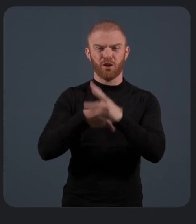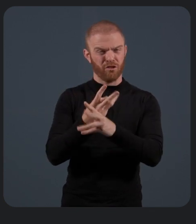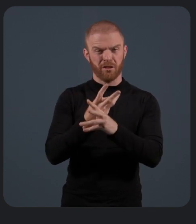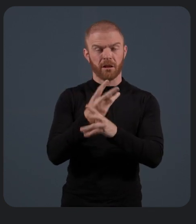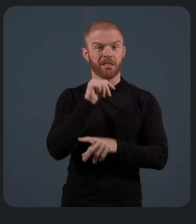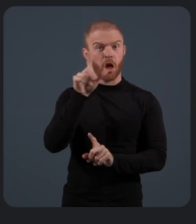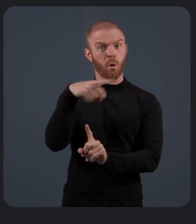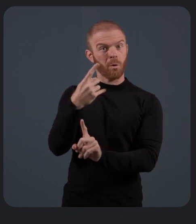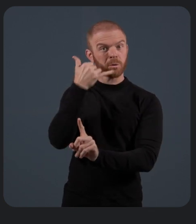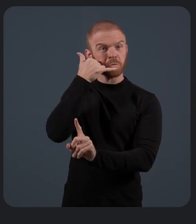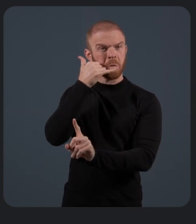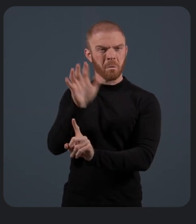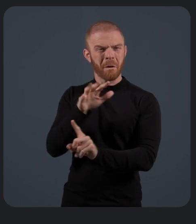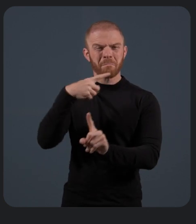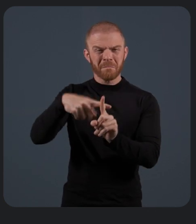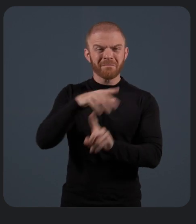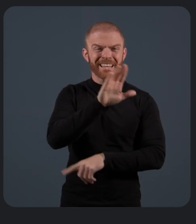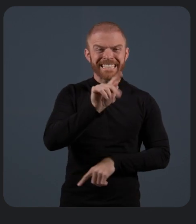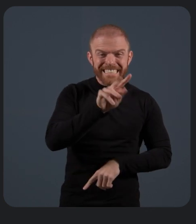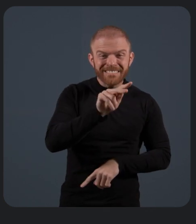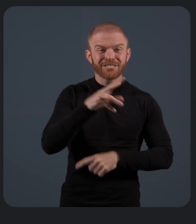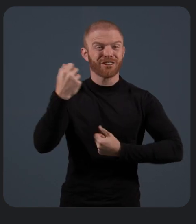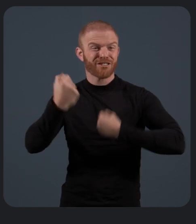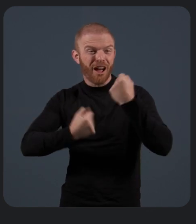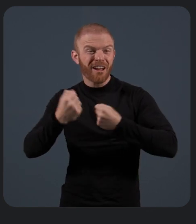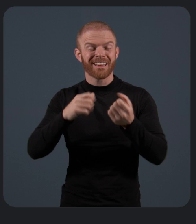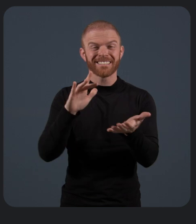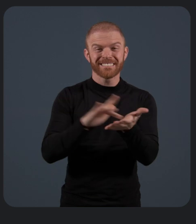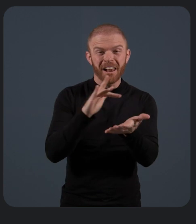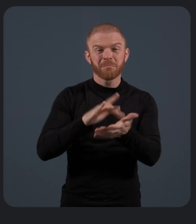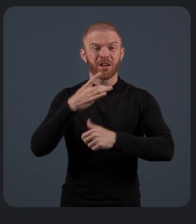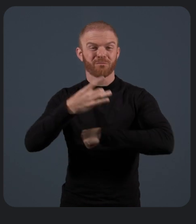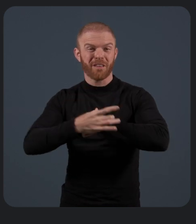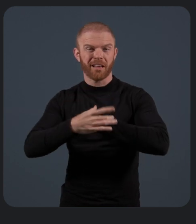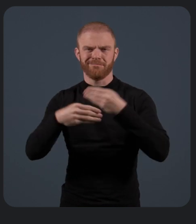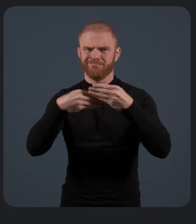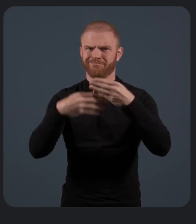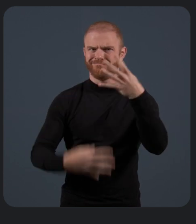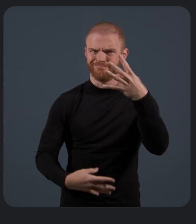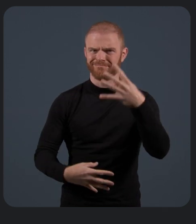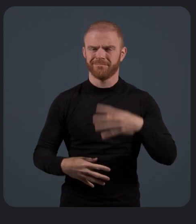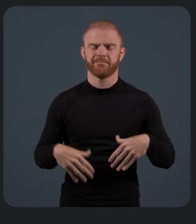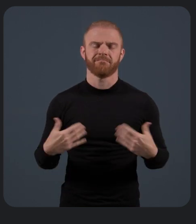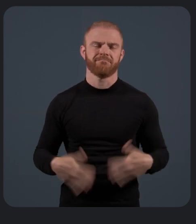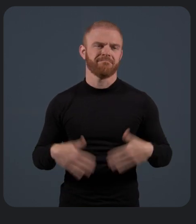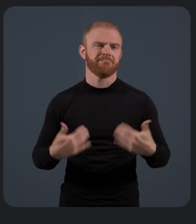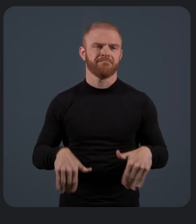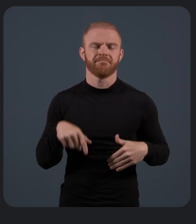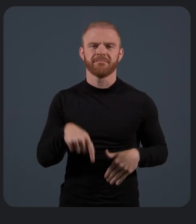not only on their phones, but their TVs, cars, tablets, watches, and more.